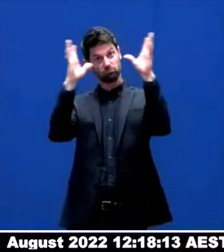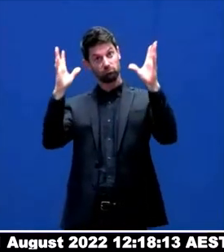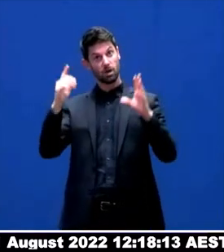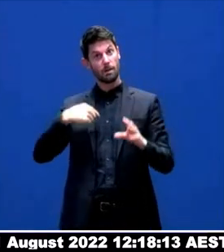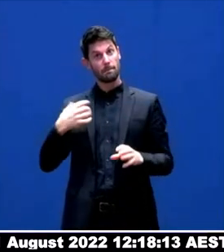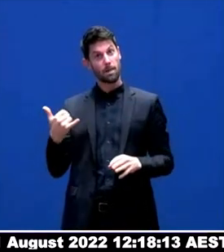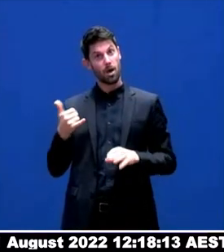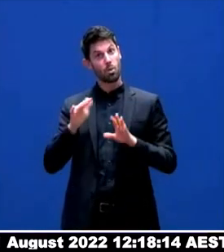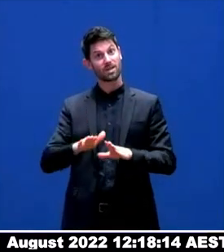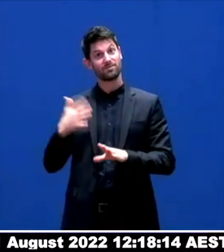have to wait for 15 years?